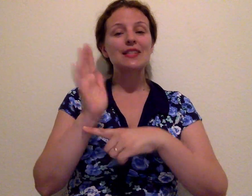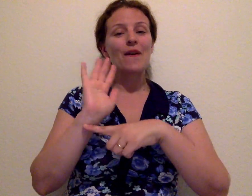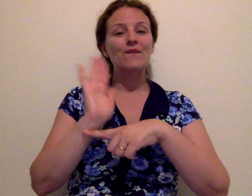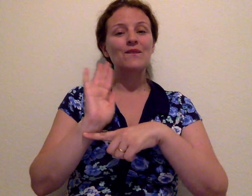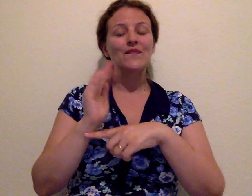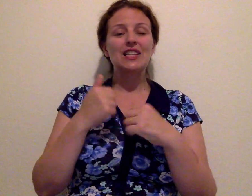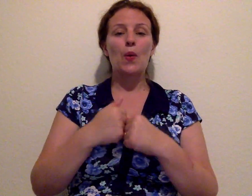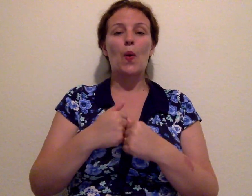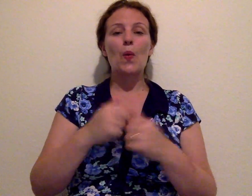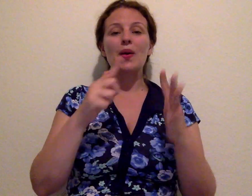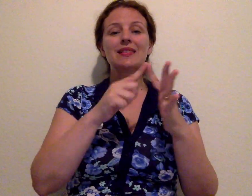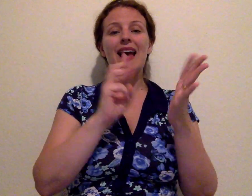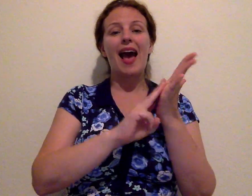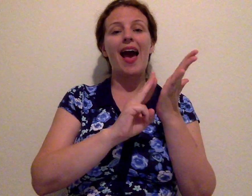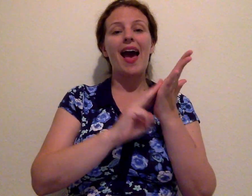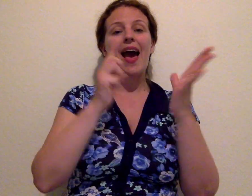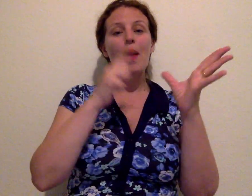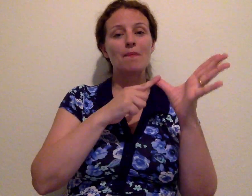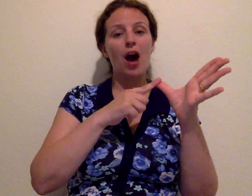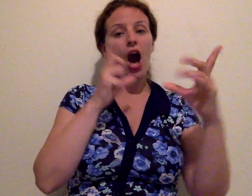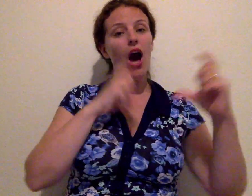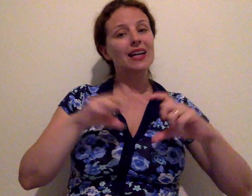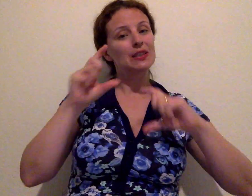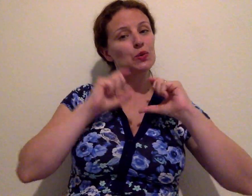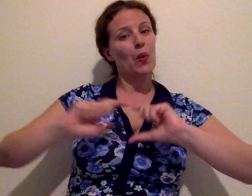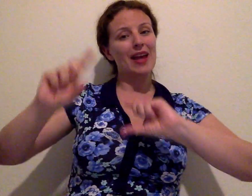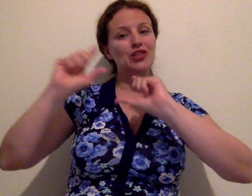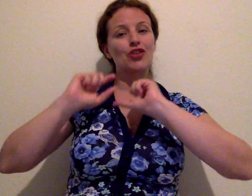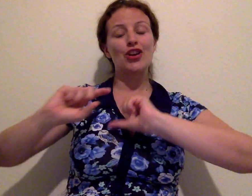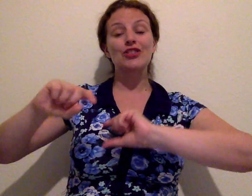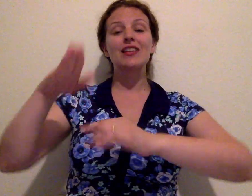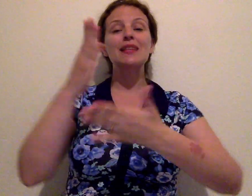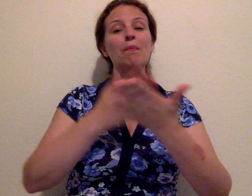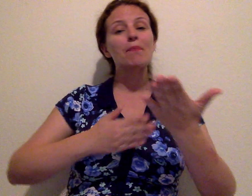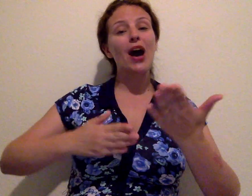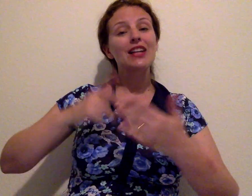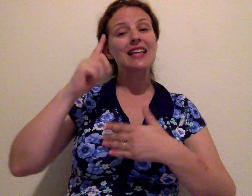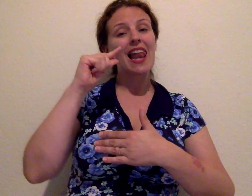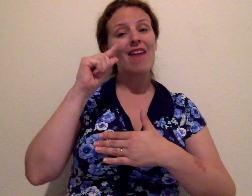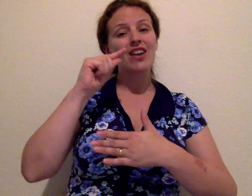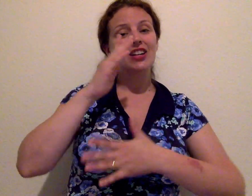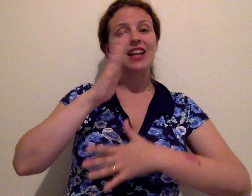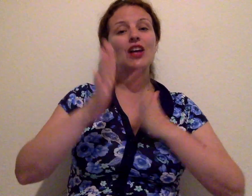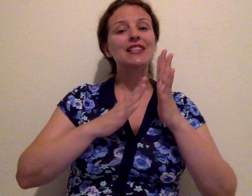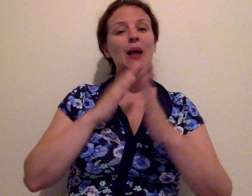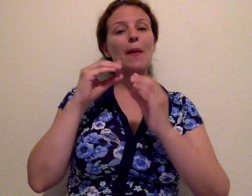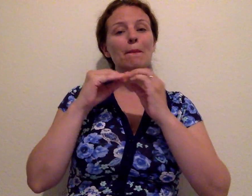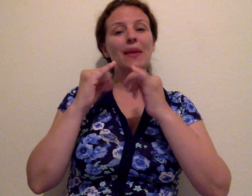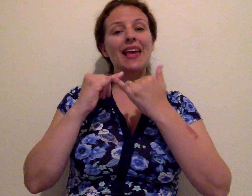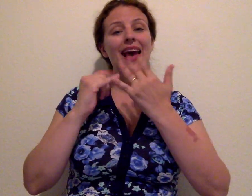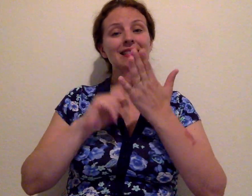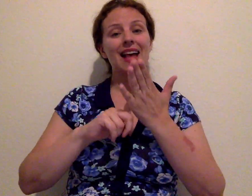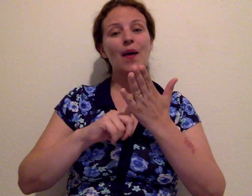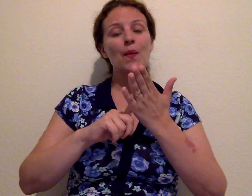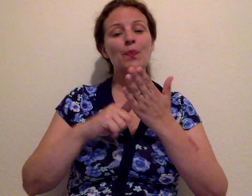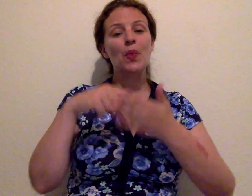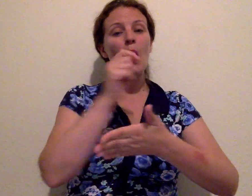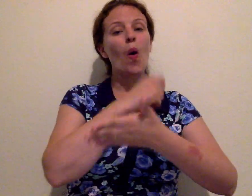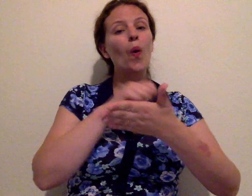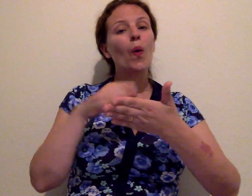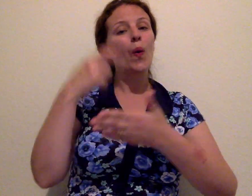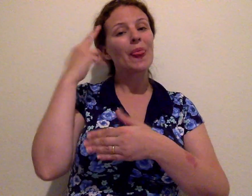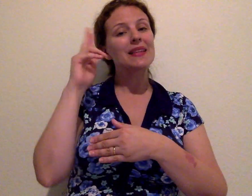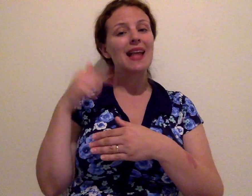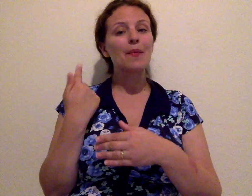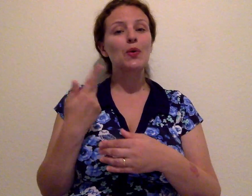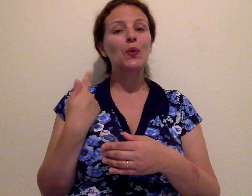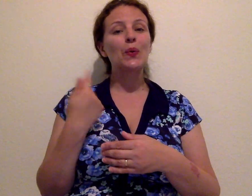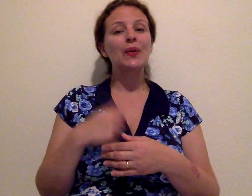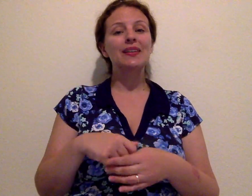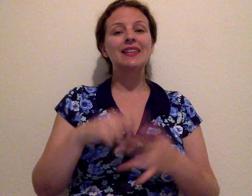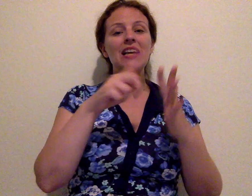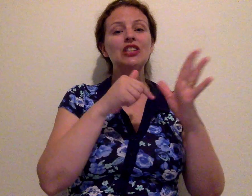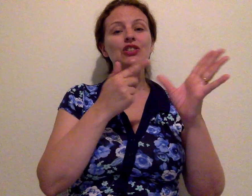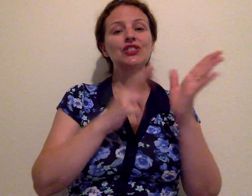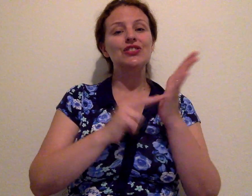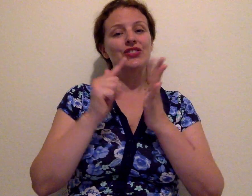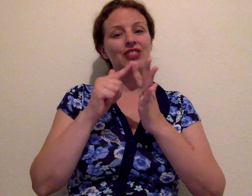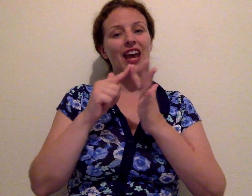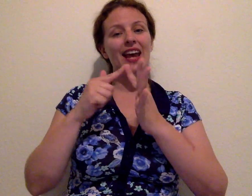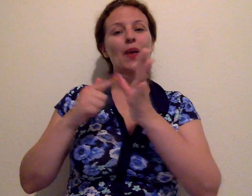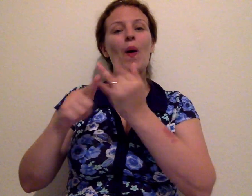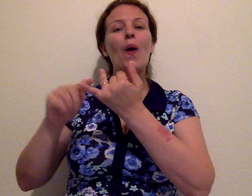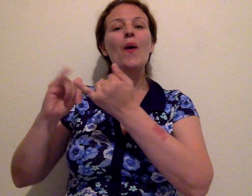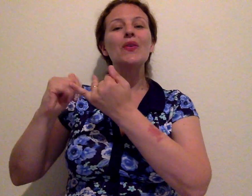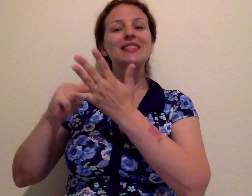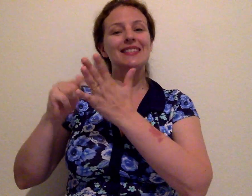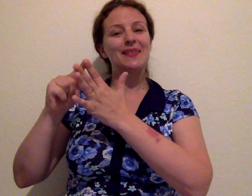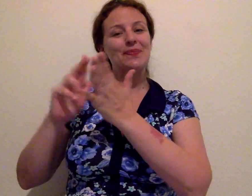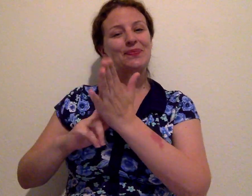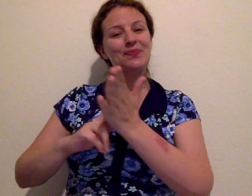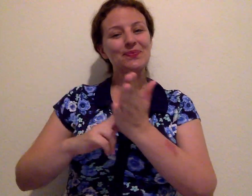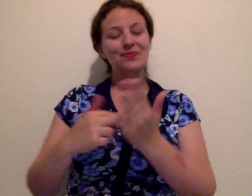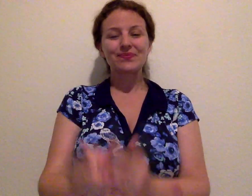This is a continuation of Emma part 11 signed in BSL. Written by Jane Austen.